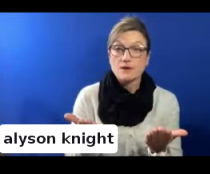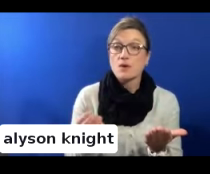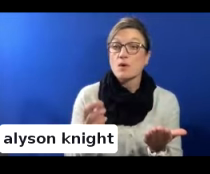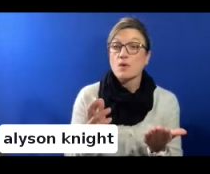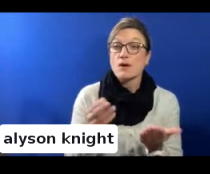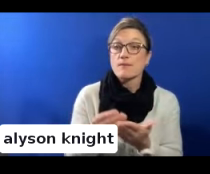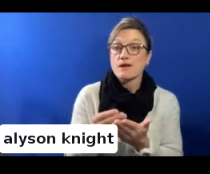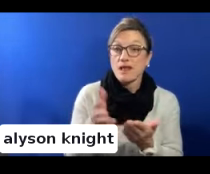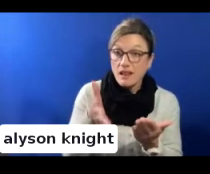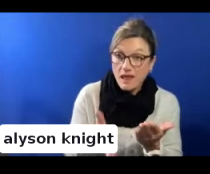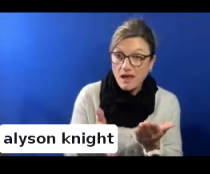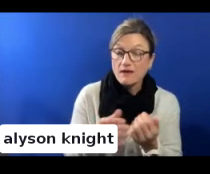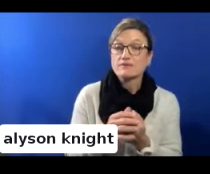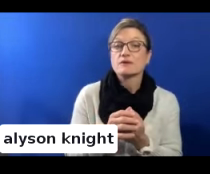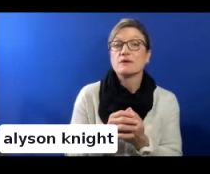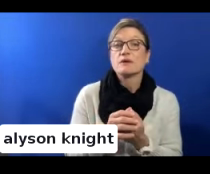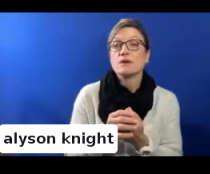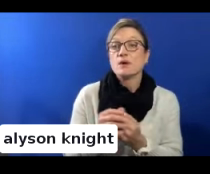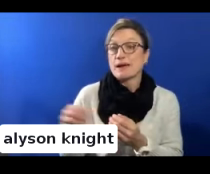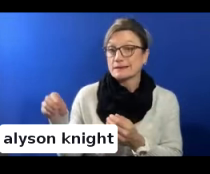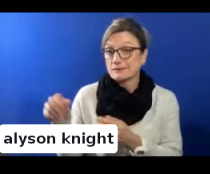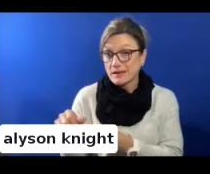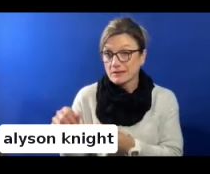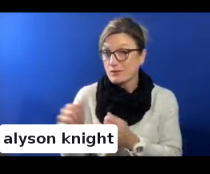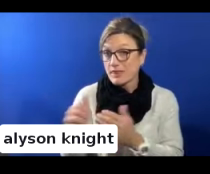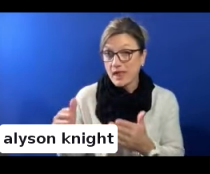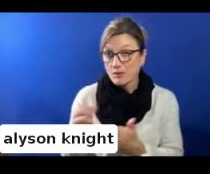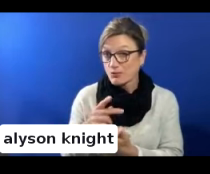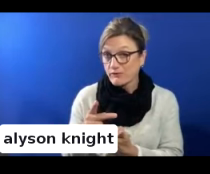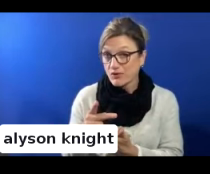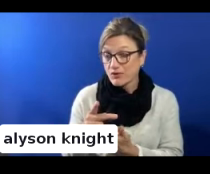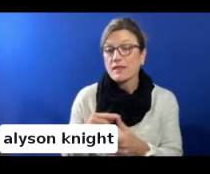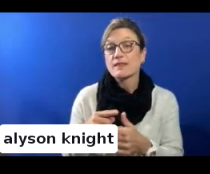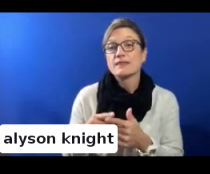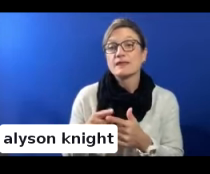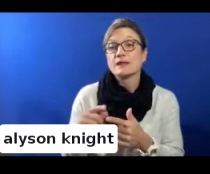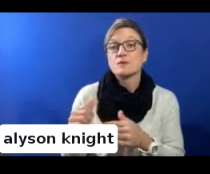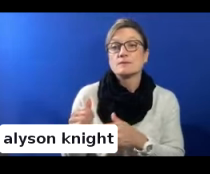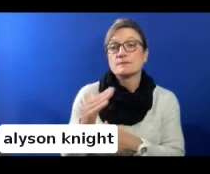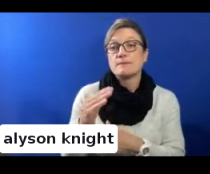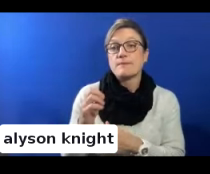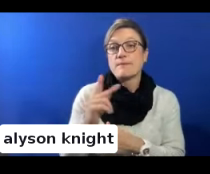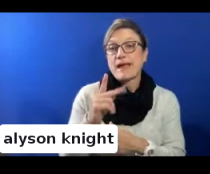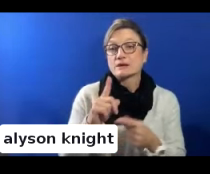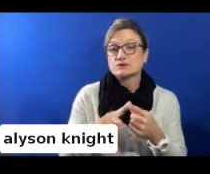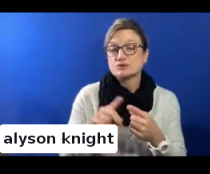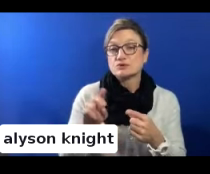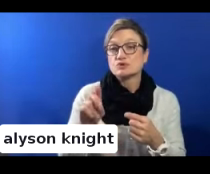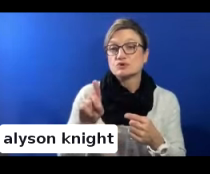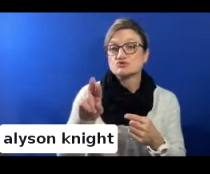or if there's an expense without approved budget for it, then the report is reverted to draft and the applicant will need to